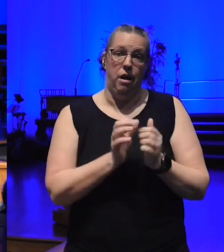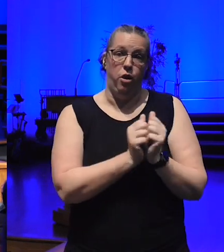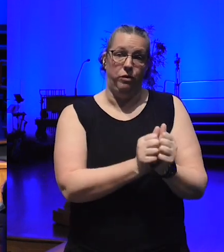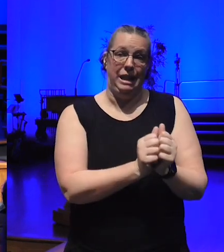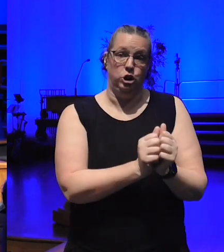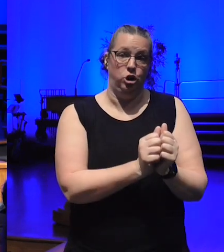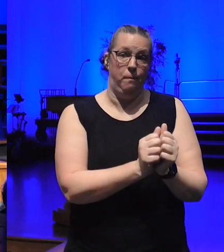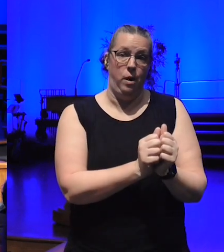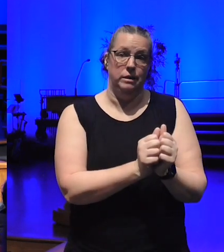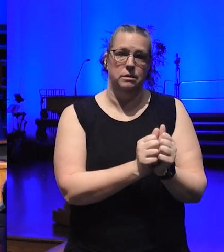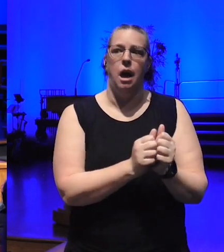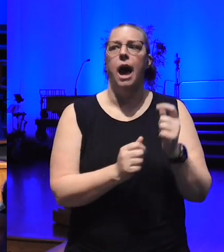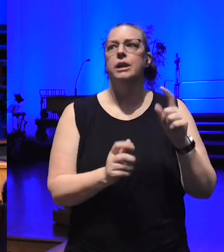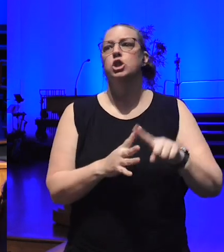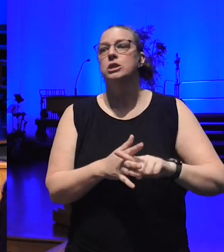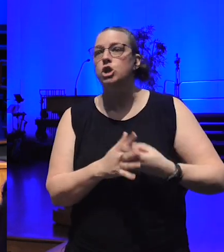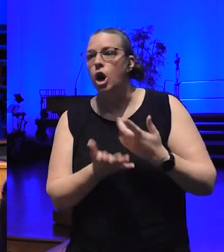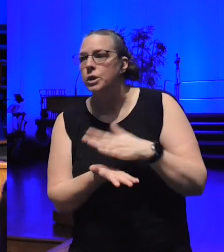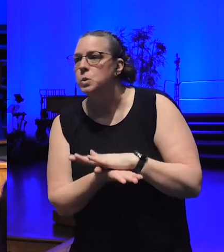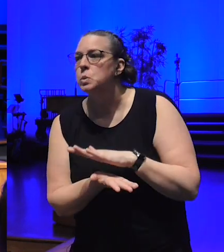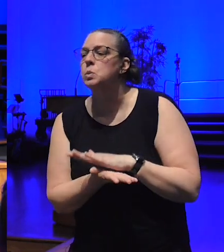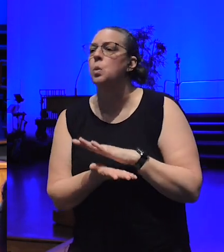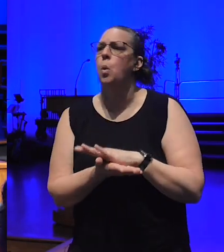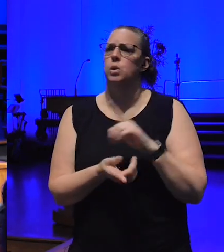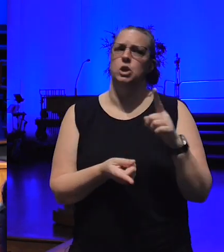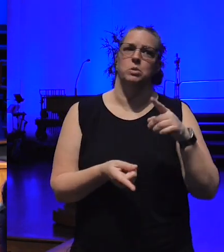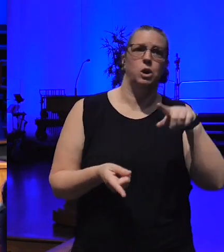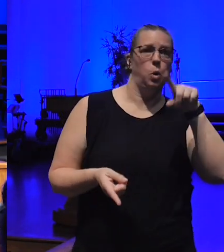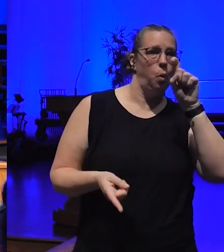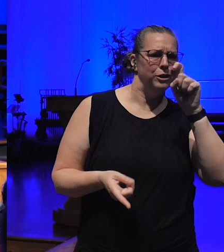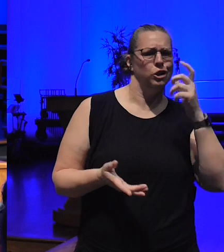I think she was really questioning if she wanted to follow this new age hippie on whatever path he